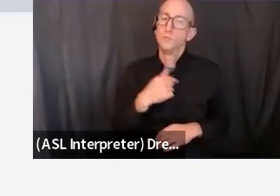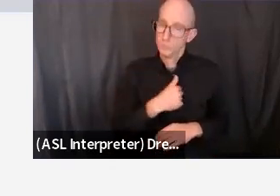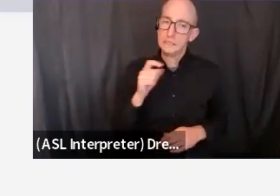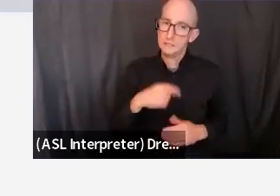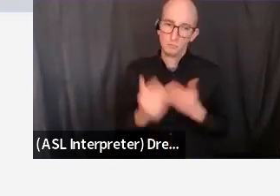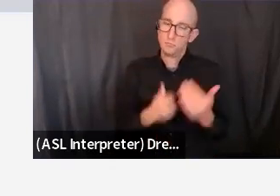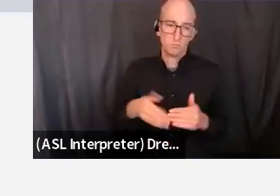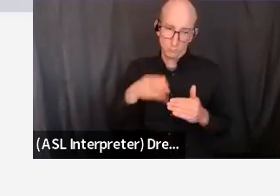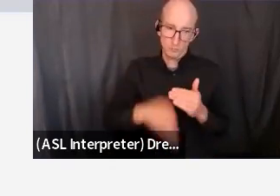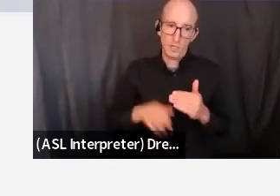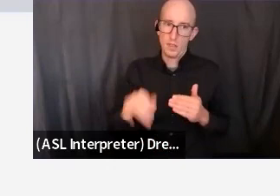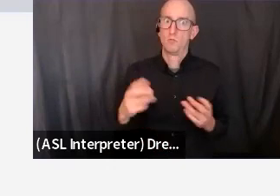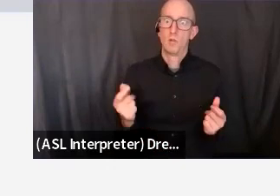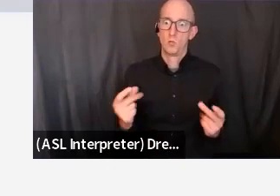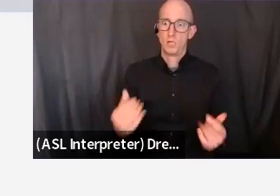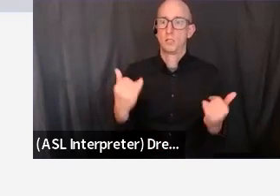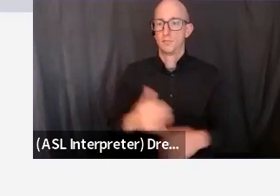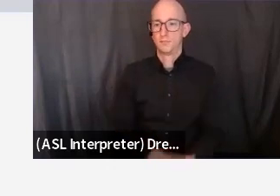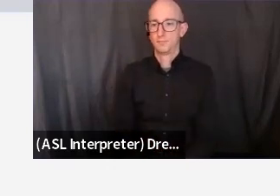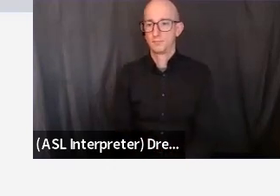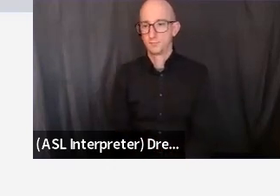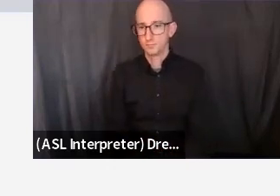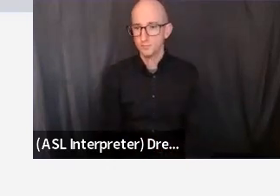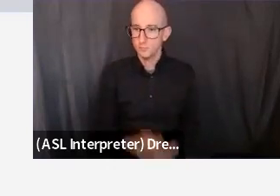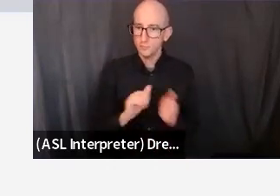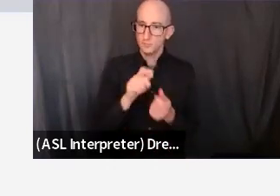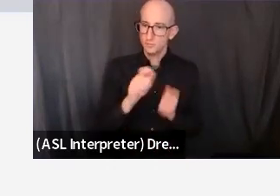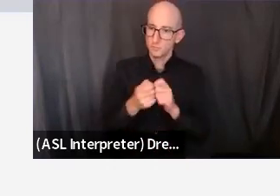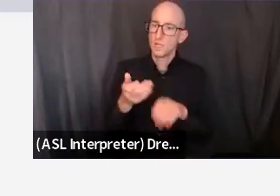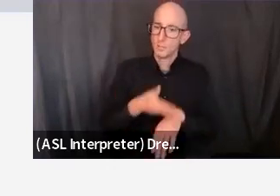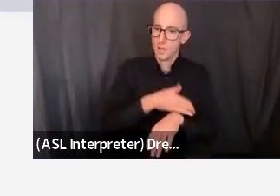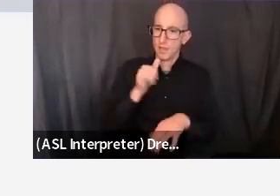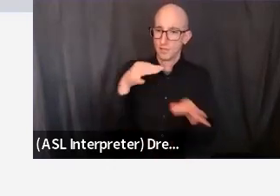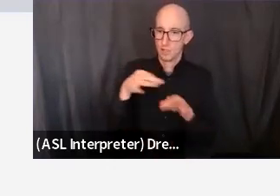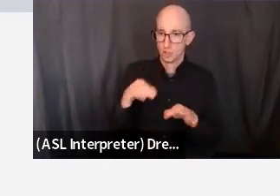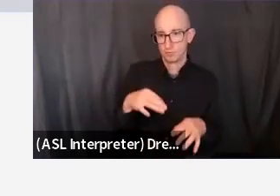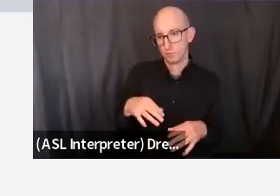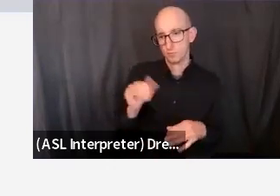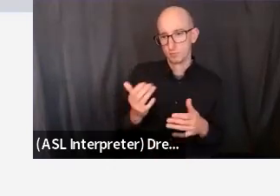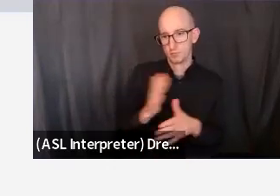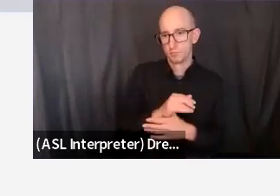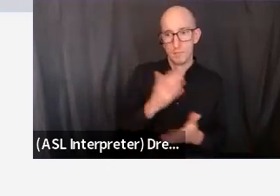one throughout the project period to continually and meaningfully engage the community after the